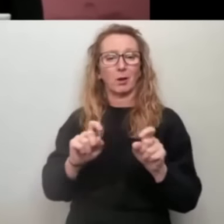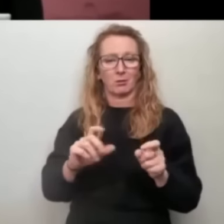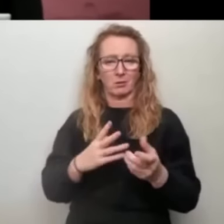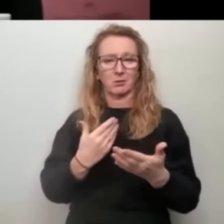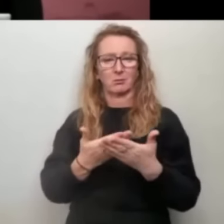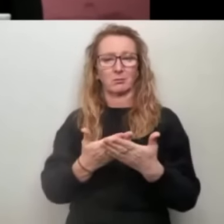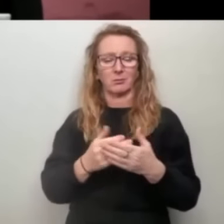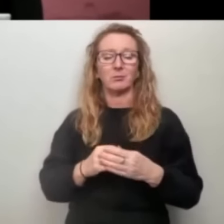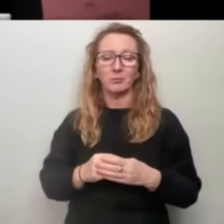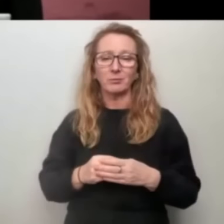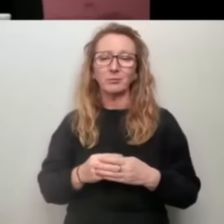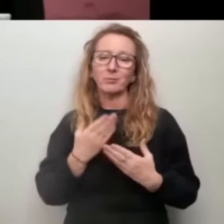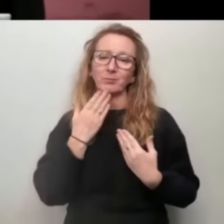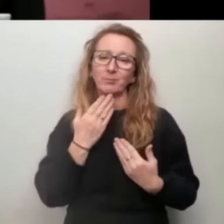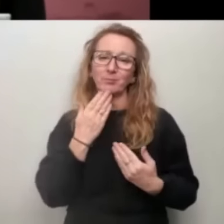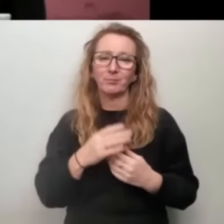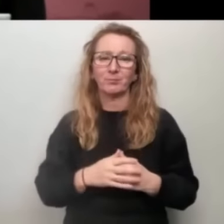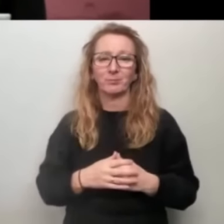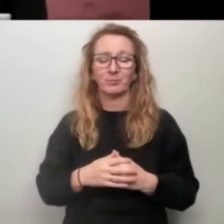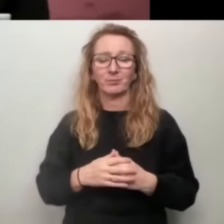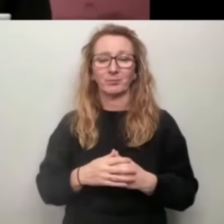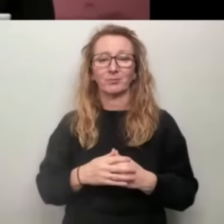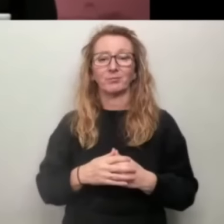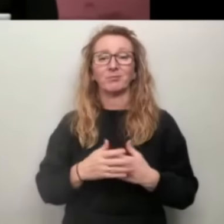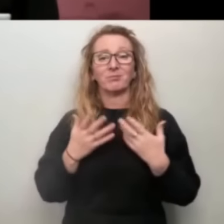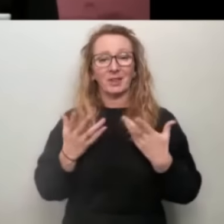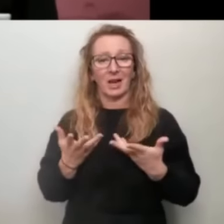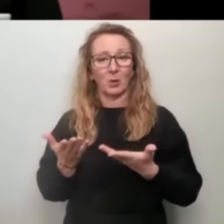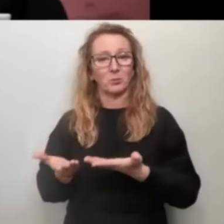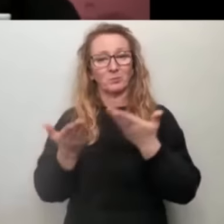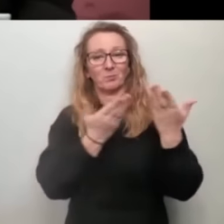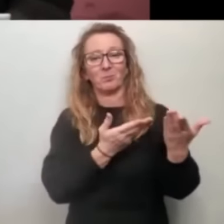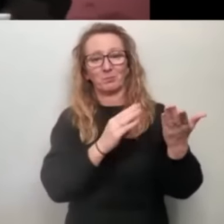Thank you. And with that, I'll hand over to Matt.